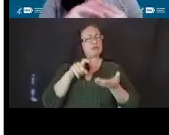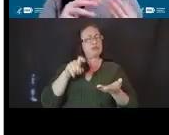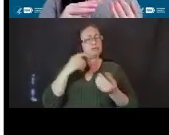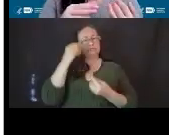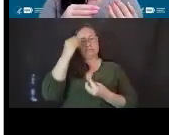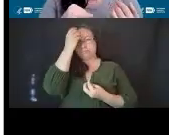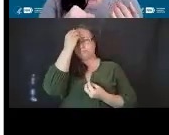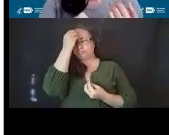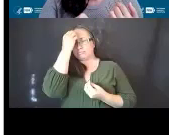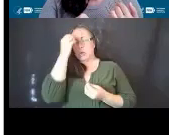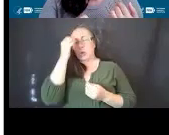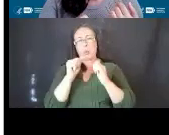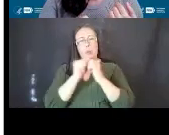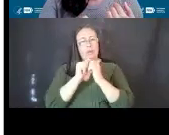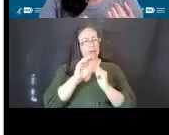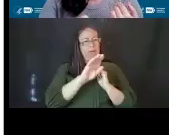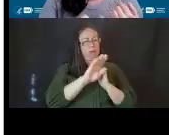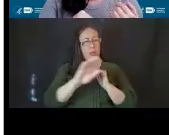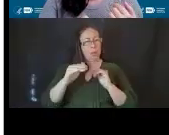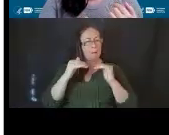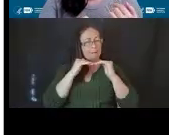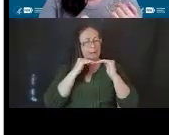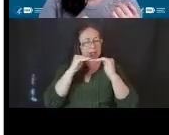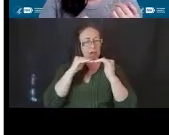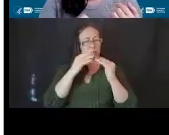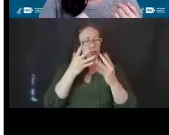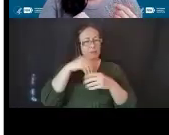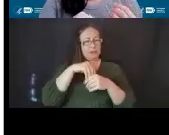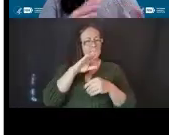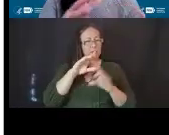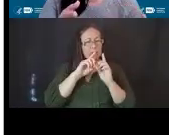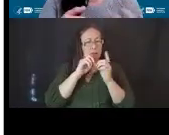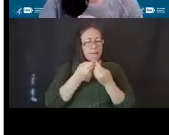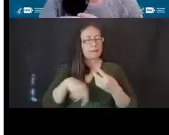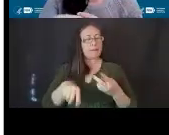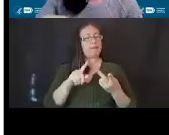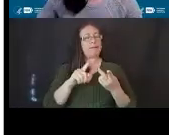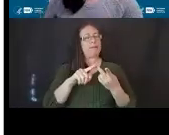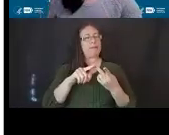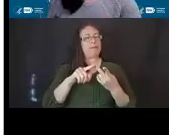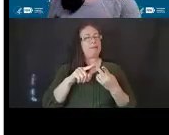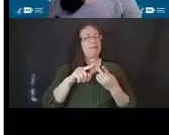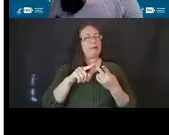so a postdoc fellowship, or you could go into a pathway